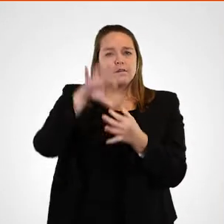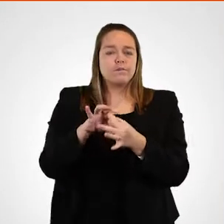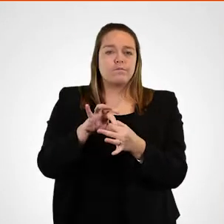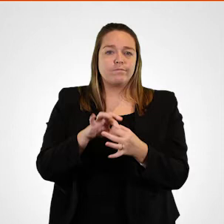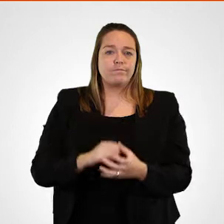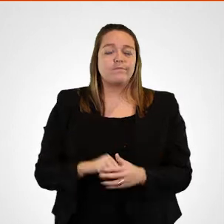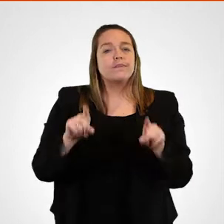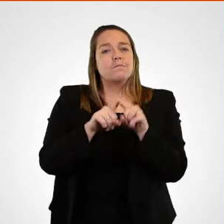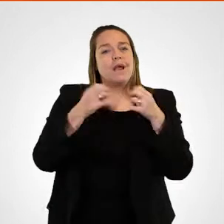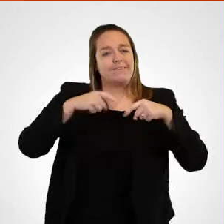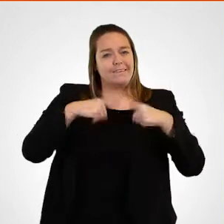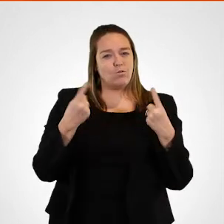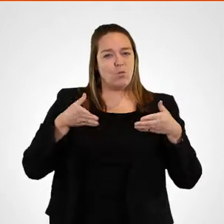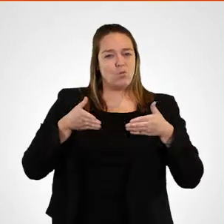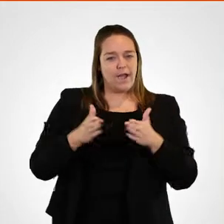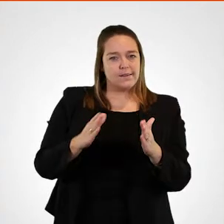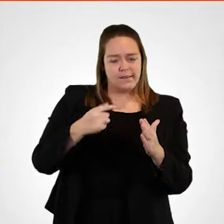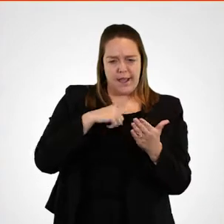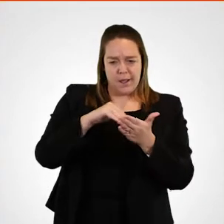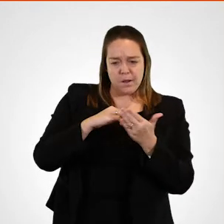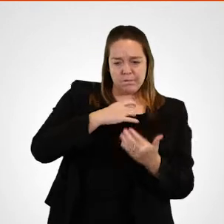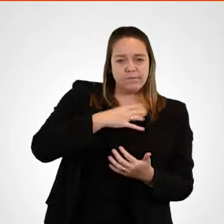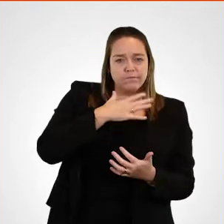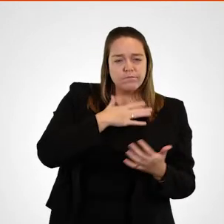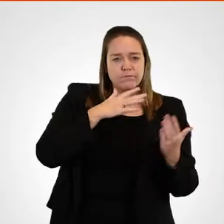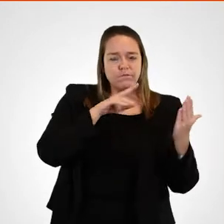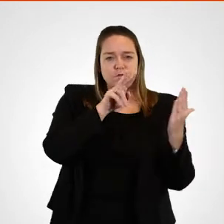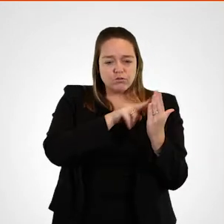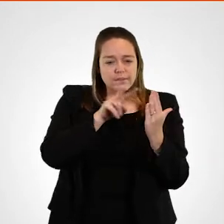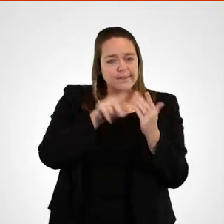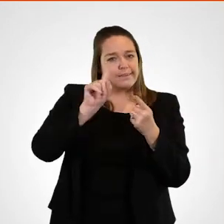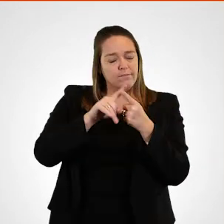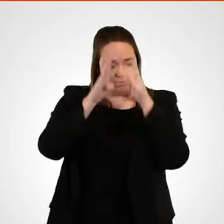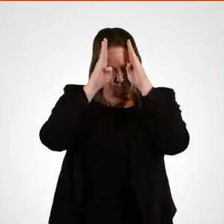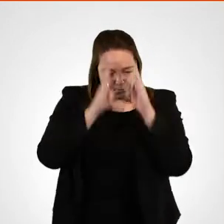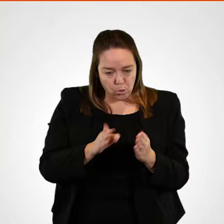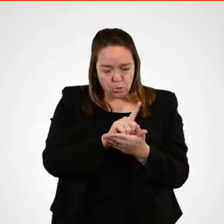And then they're using strategies to help themselves stay focused,